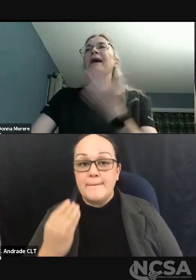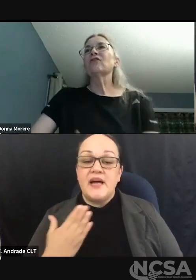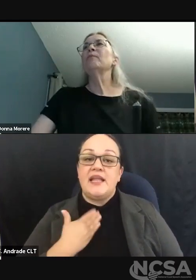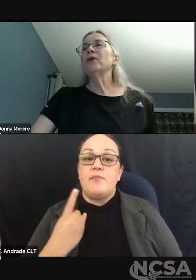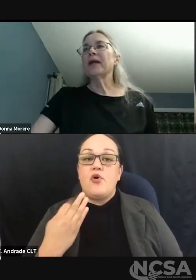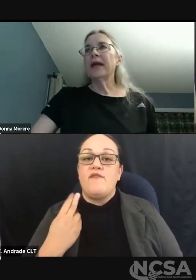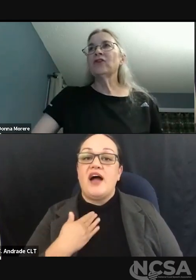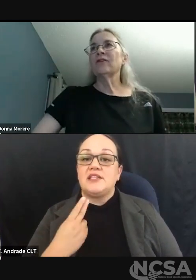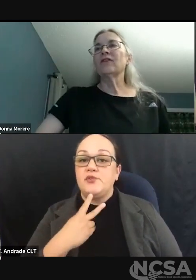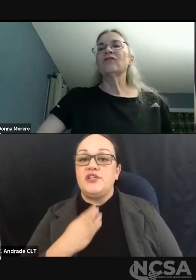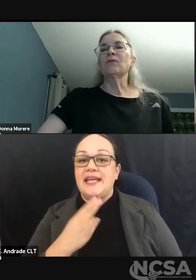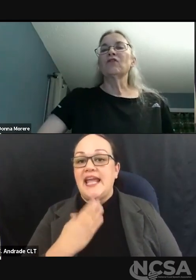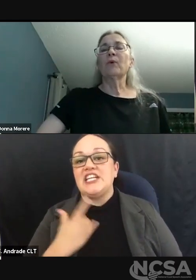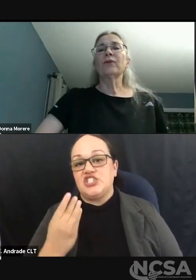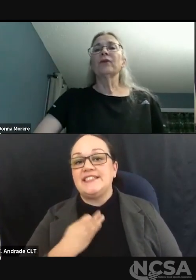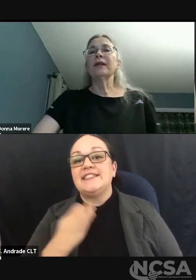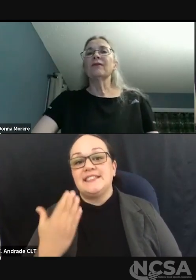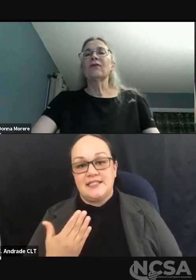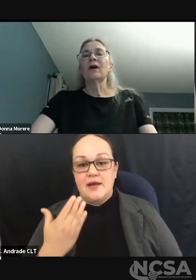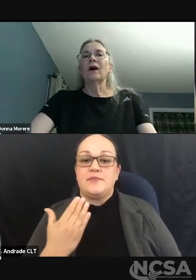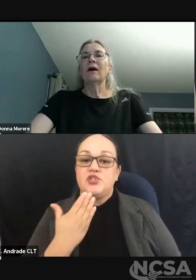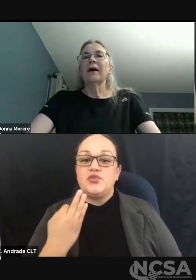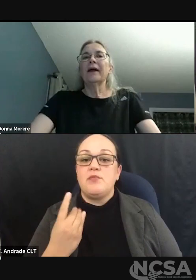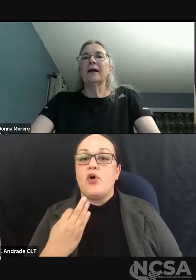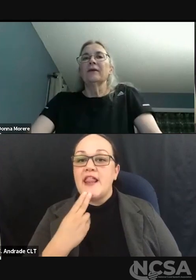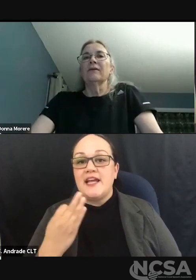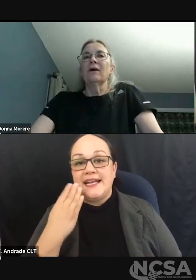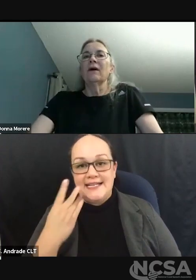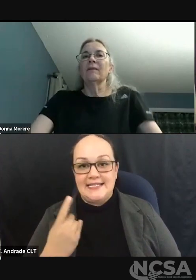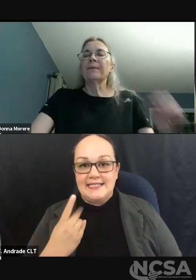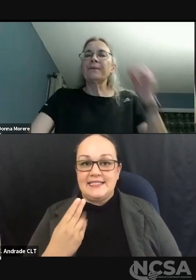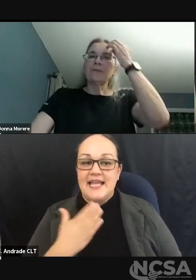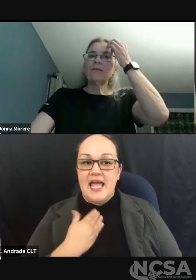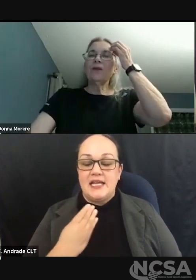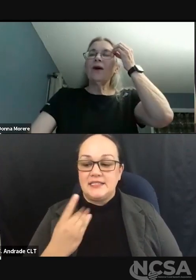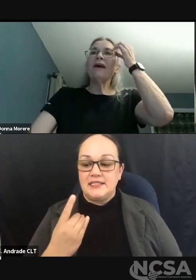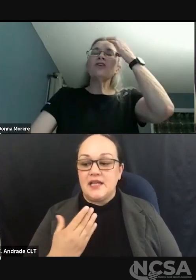provides a communication system support their needs. And you know I've actually